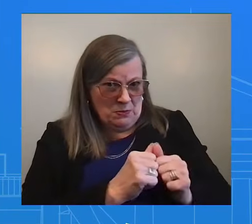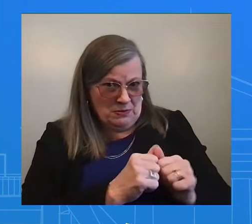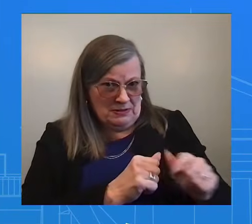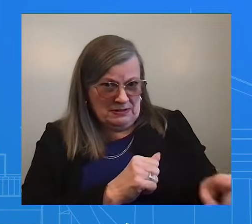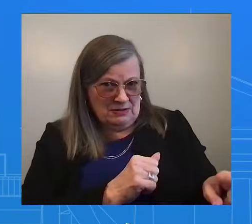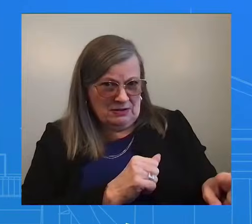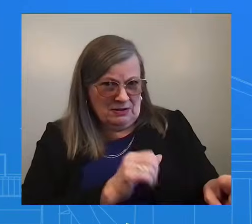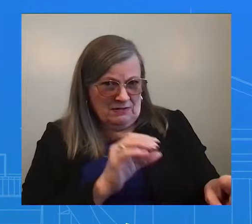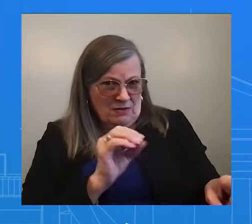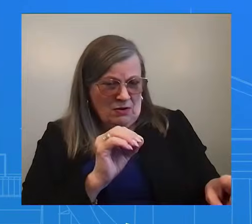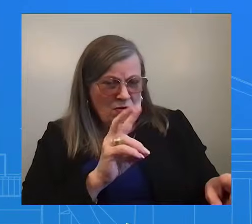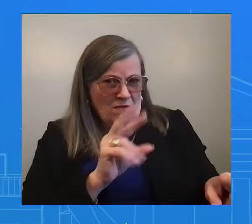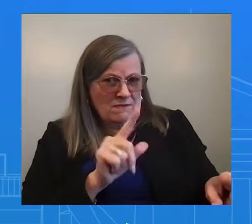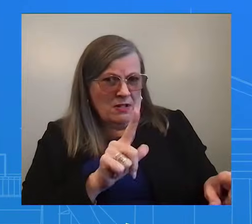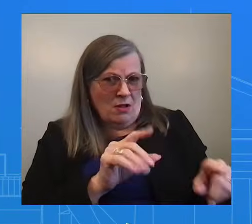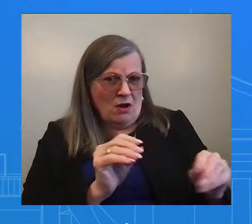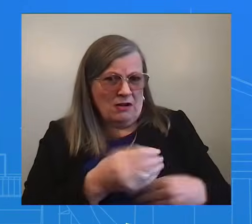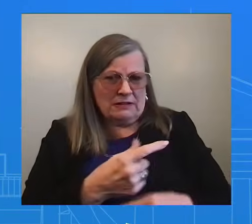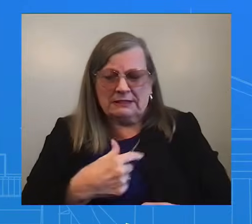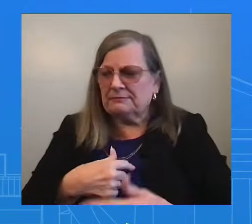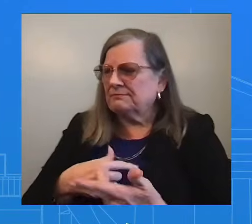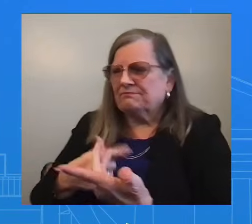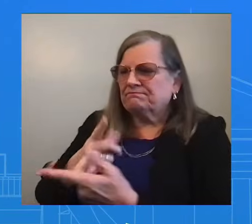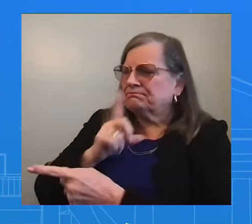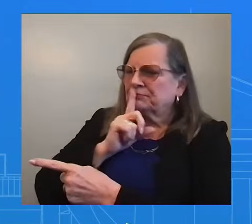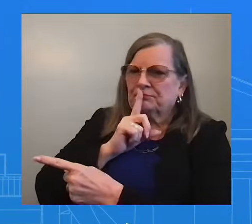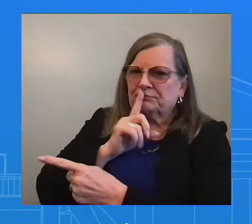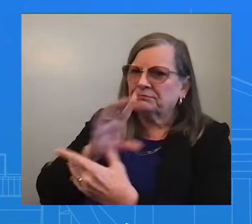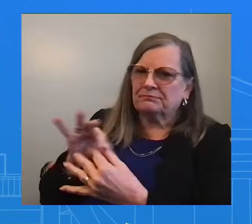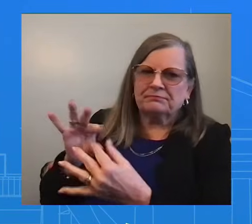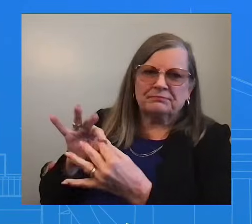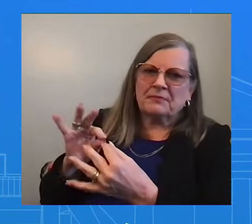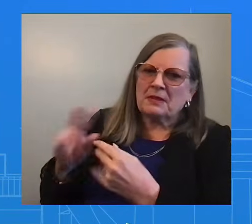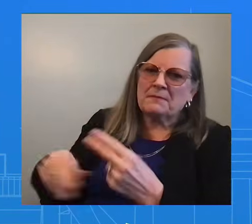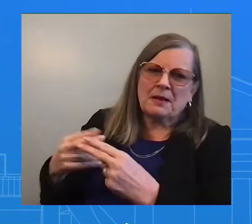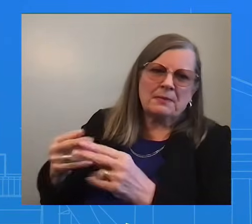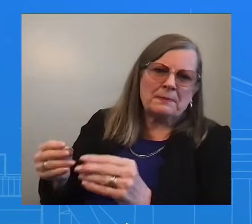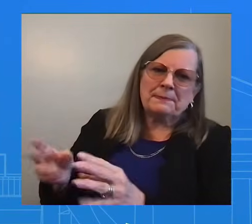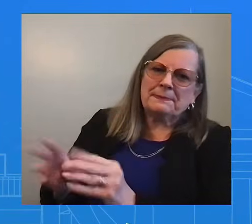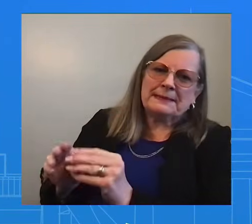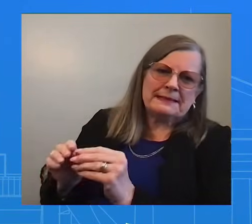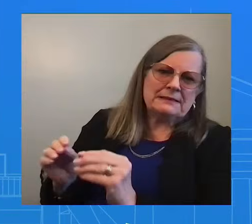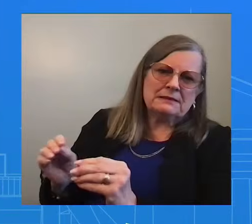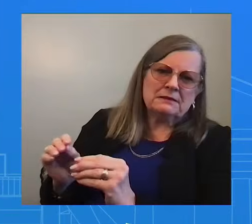You -- as you've known, they've spoken before. Our team here, the Office of Leg Affairs, obviously,